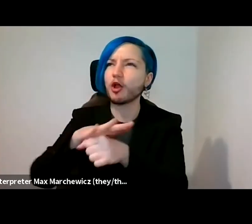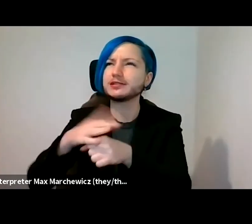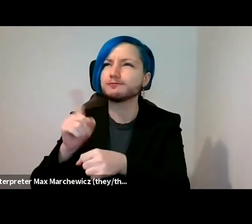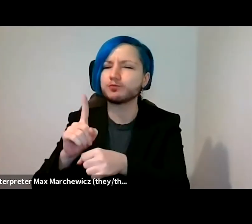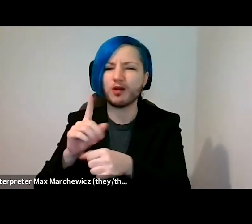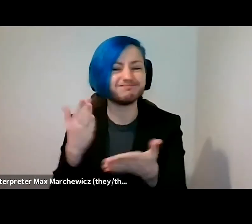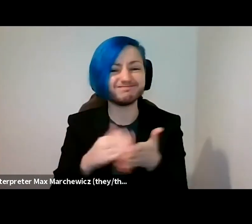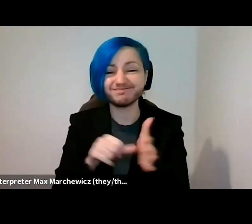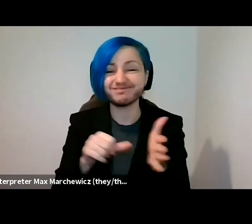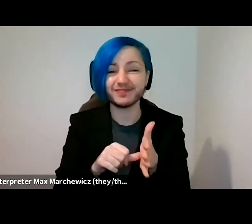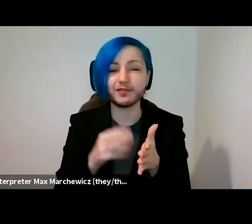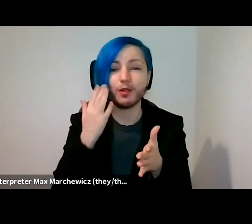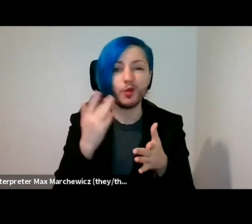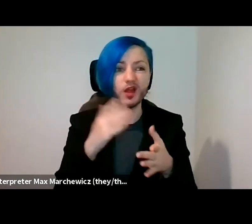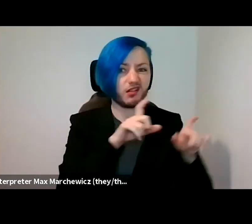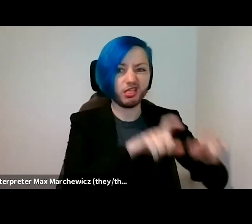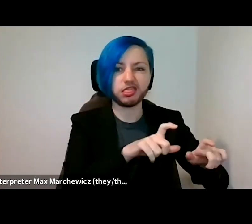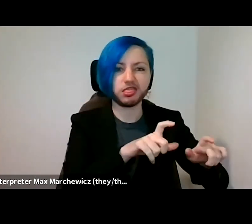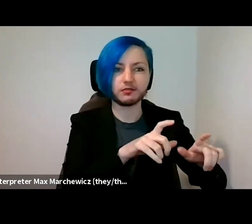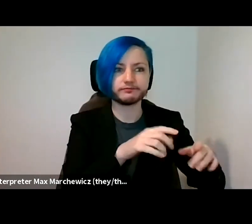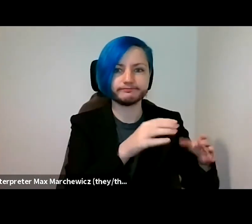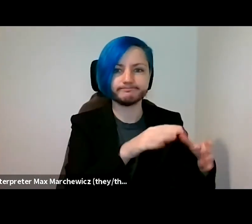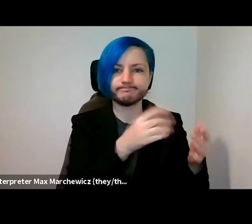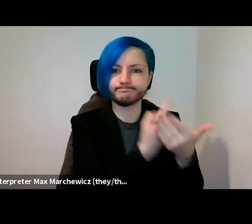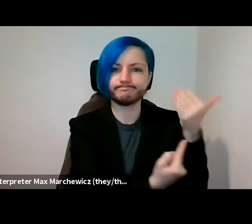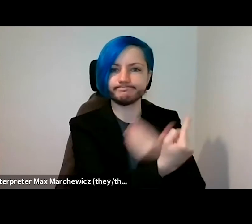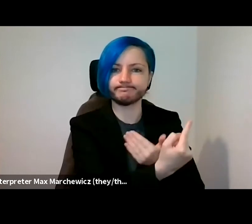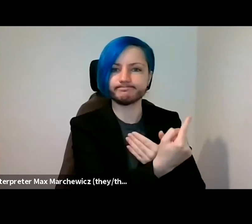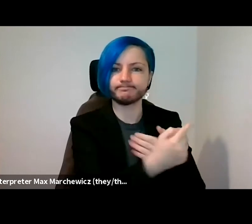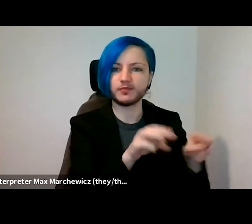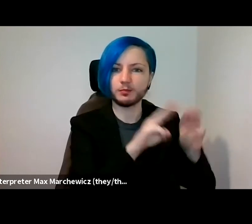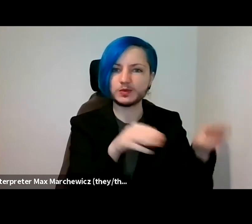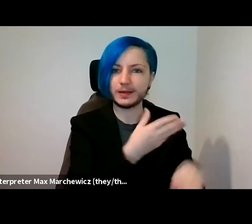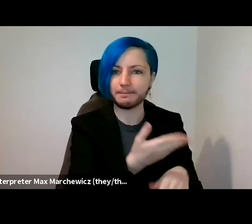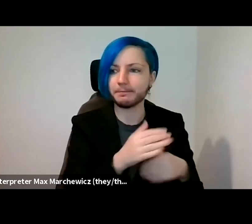Though the objects in question today appear to originate from what was traditionally known as the East,